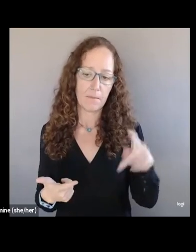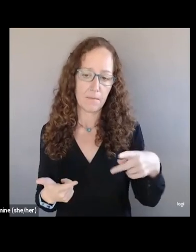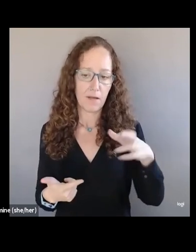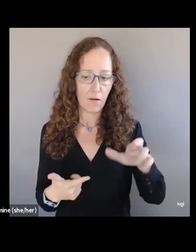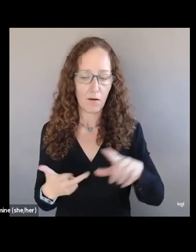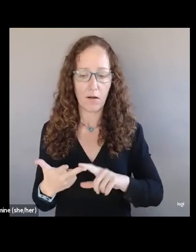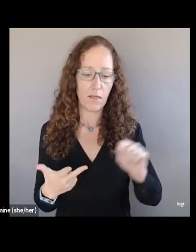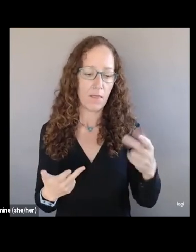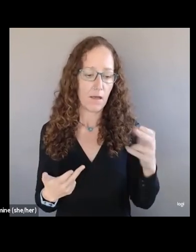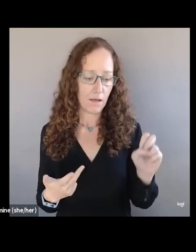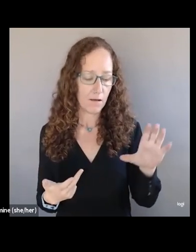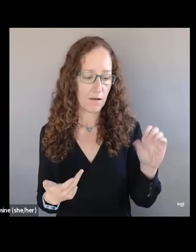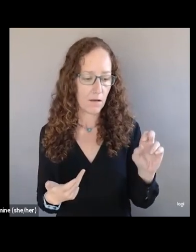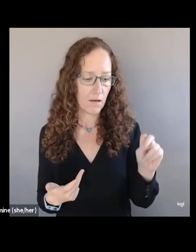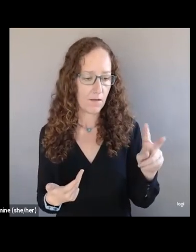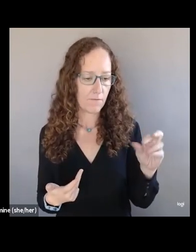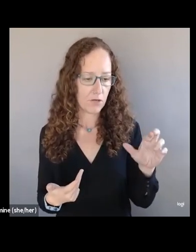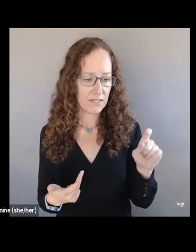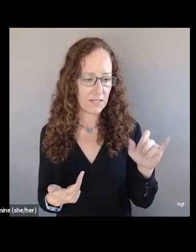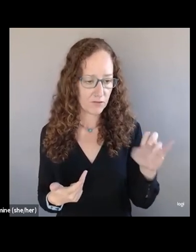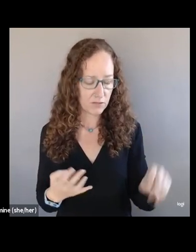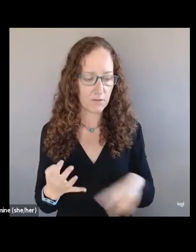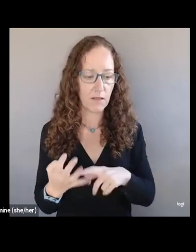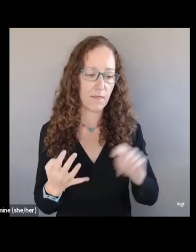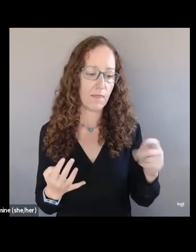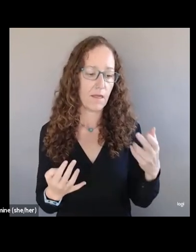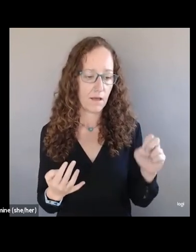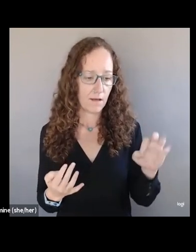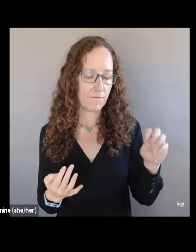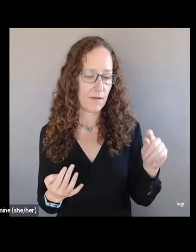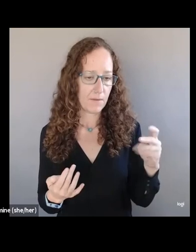Wire. She has published dozens of academic research articles